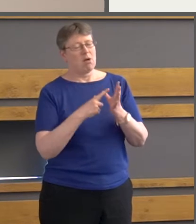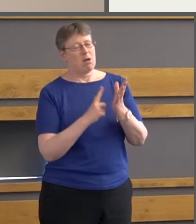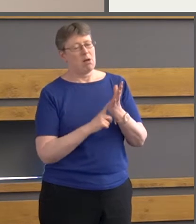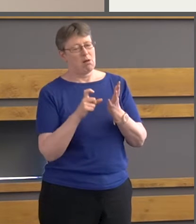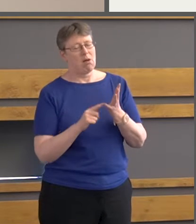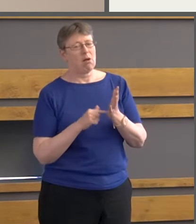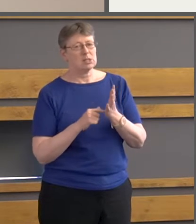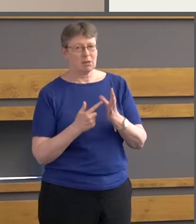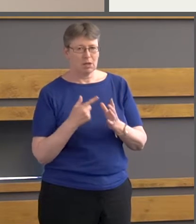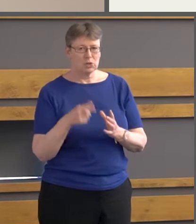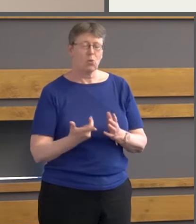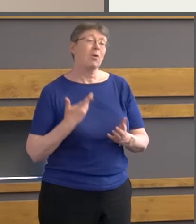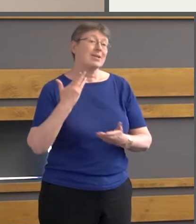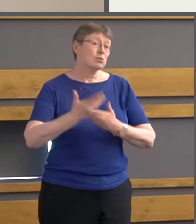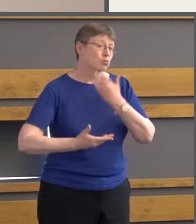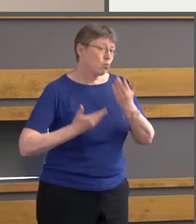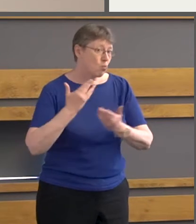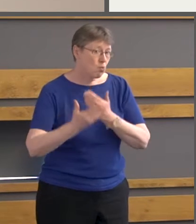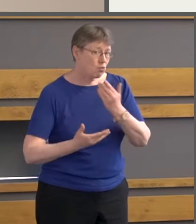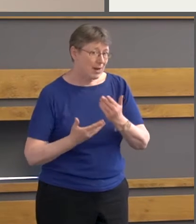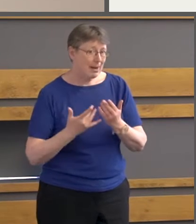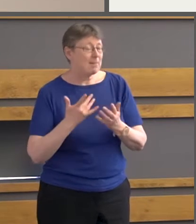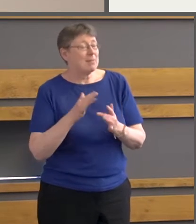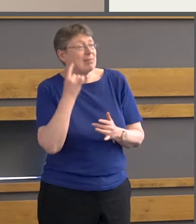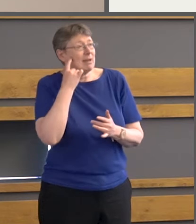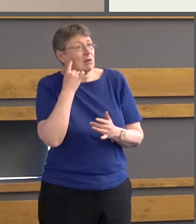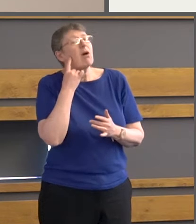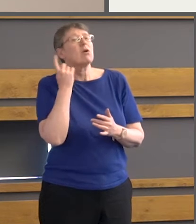But the story is much more complex than this because many of the Dundee mills